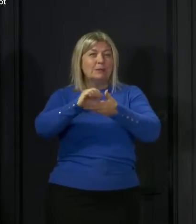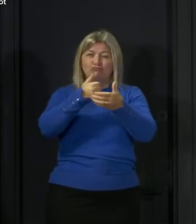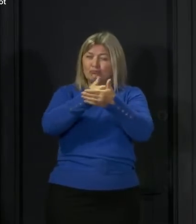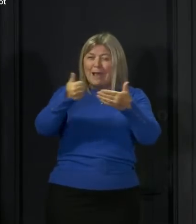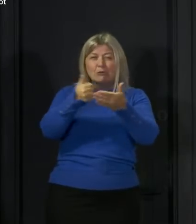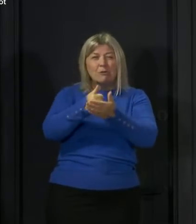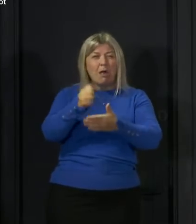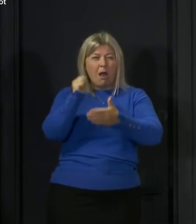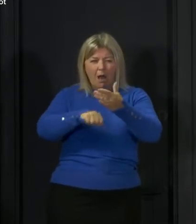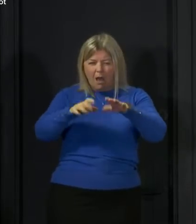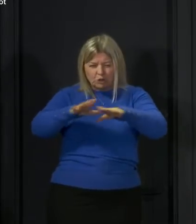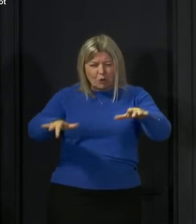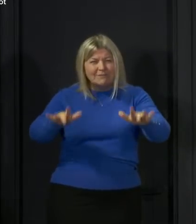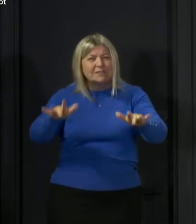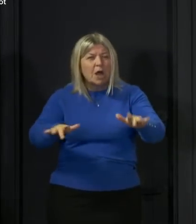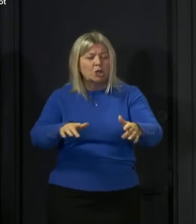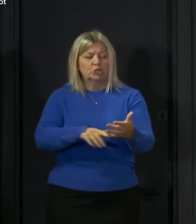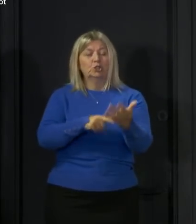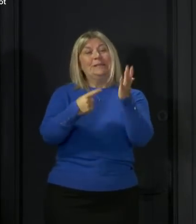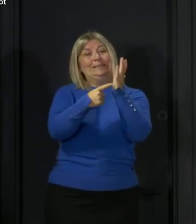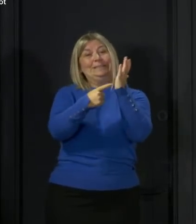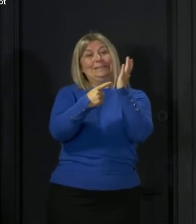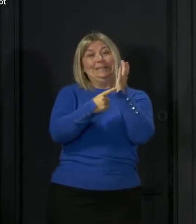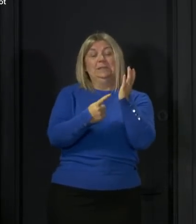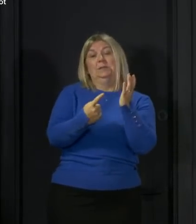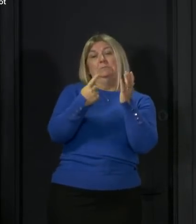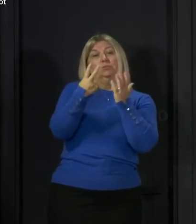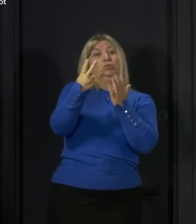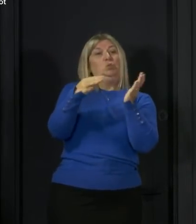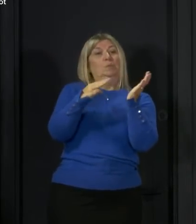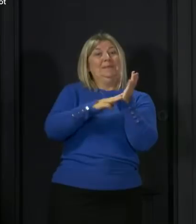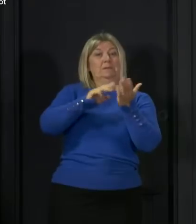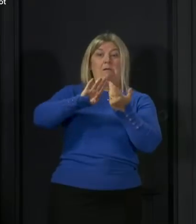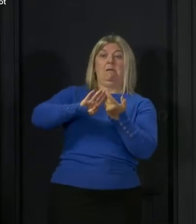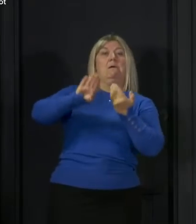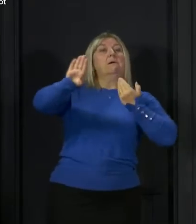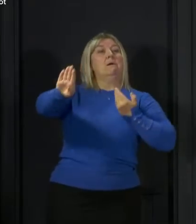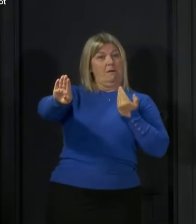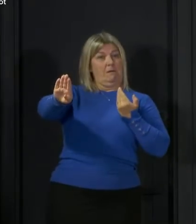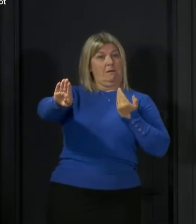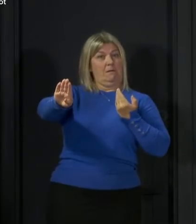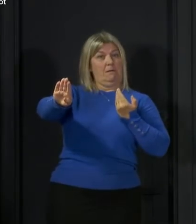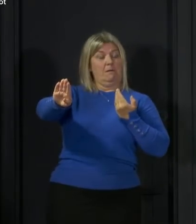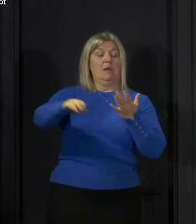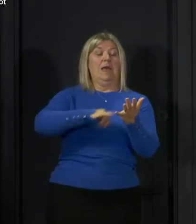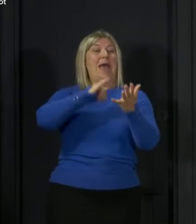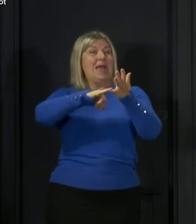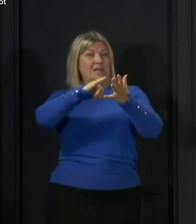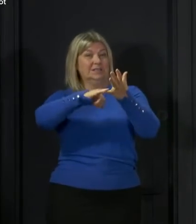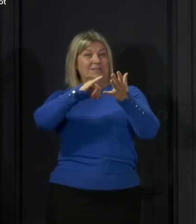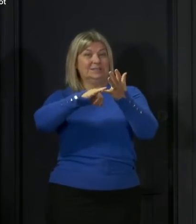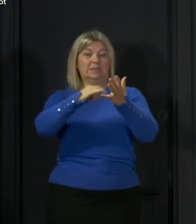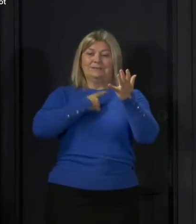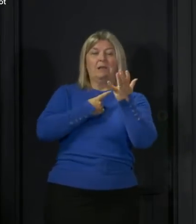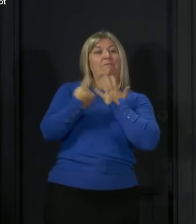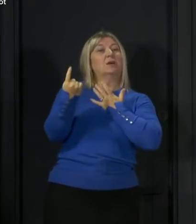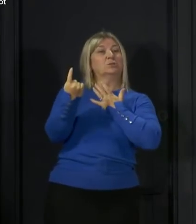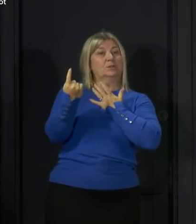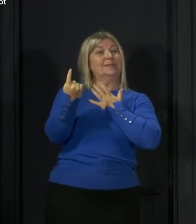Keep two metres from people in other households. and as I have already talked about today, self-isolate and book a test if you have symptoms of COVID.